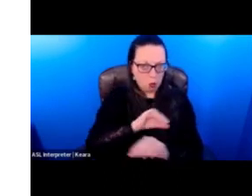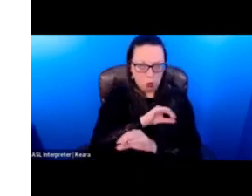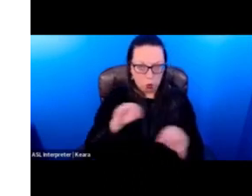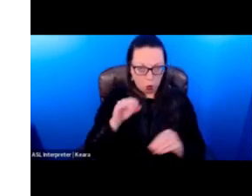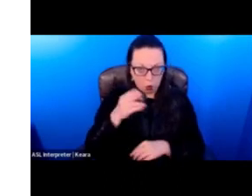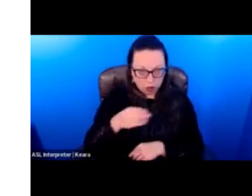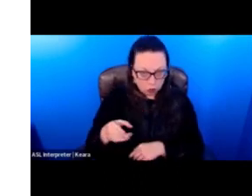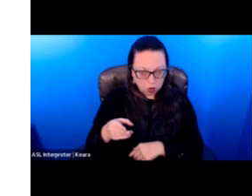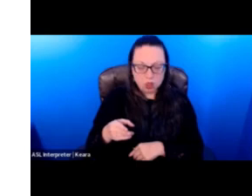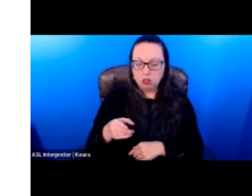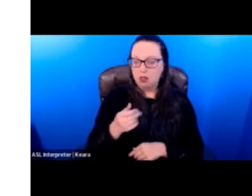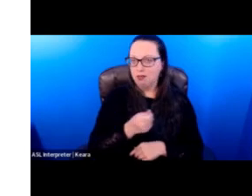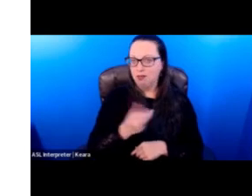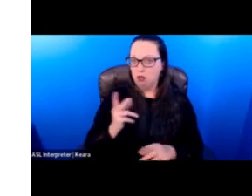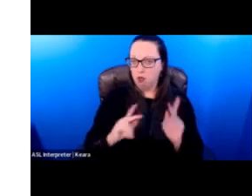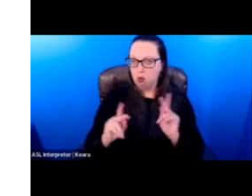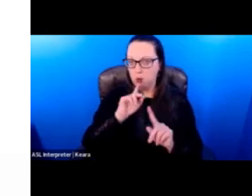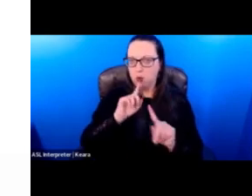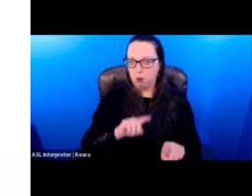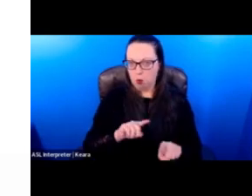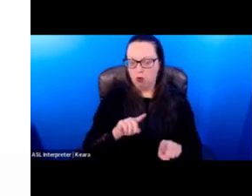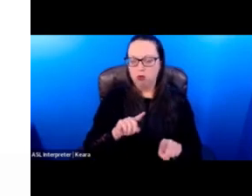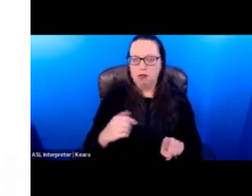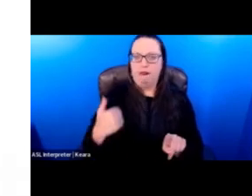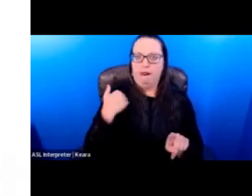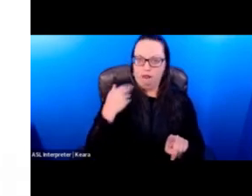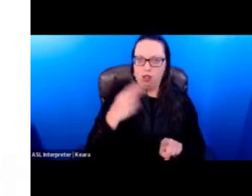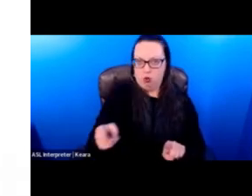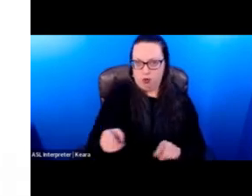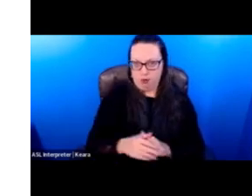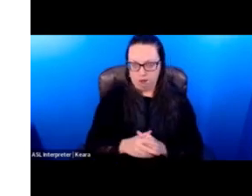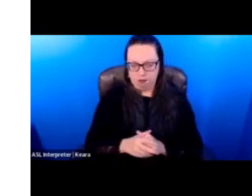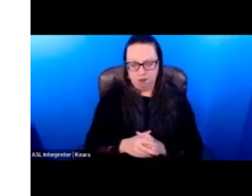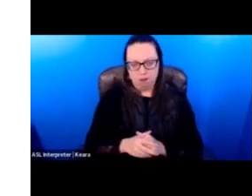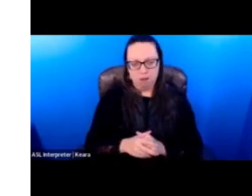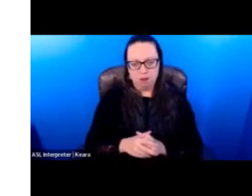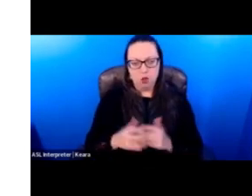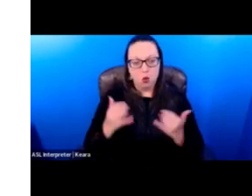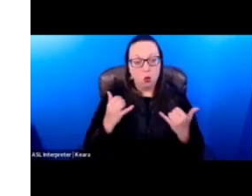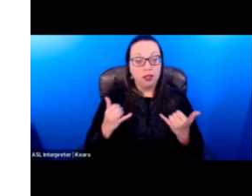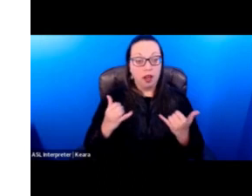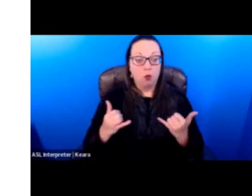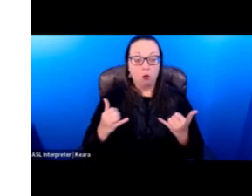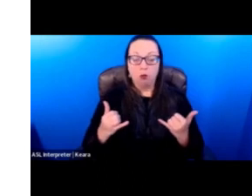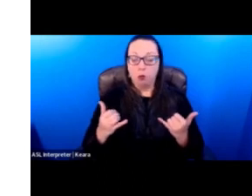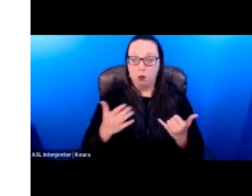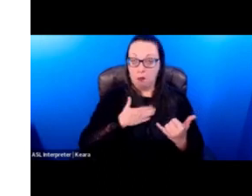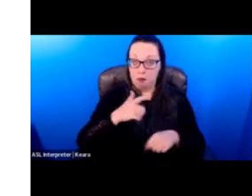good portion of folks who do. And so what I want to do with the remainder most of the rest of my time is show you some of